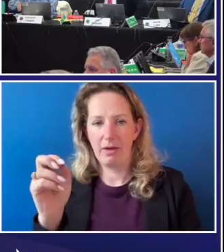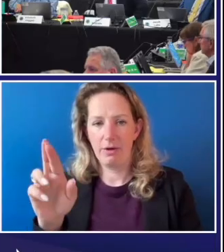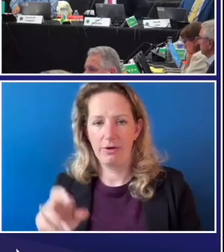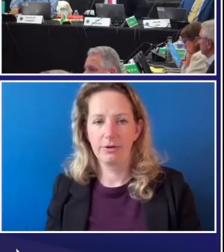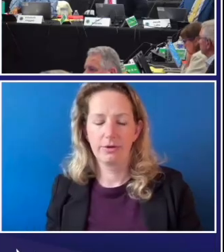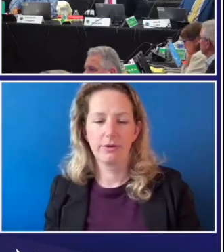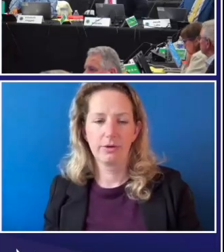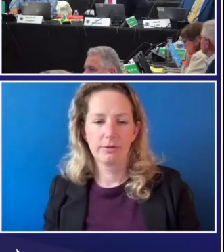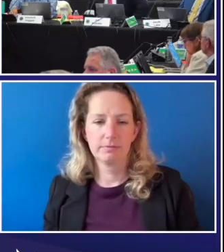To arbitration.